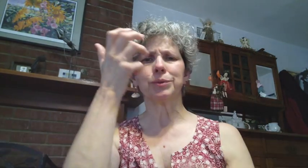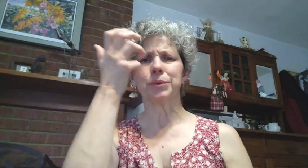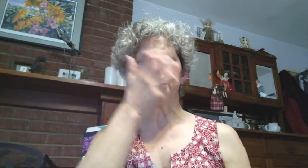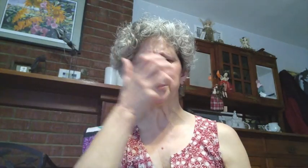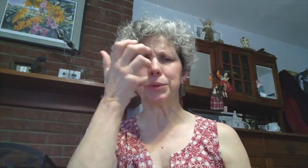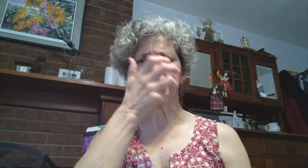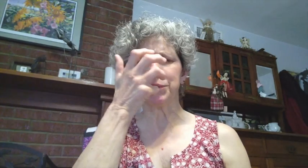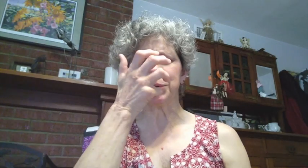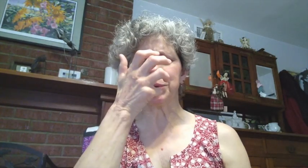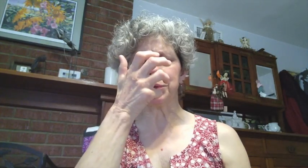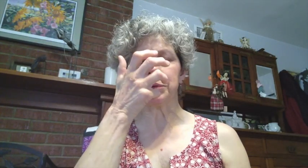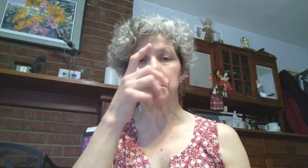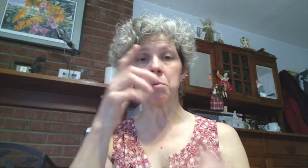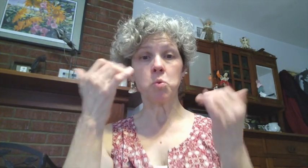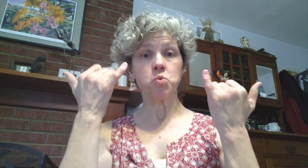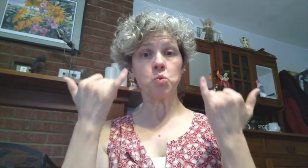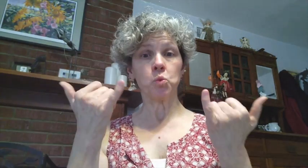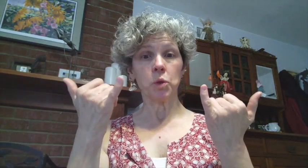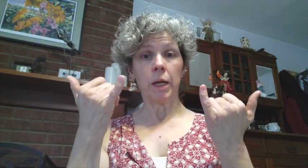We've had to address challenge